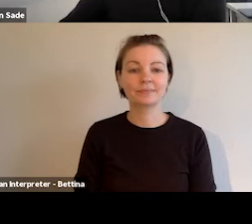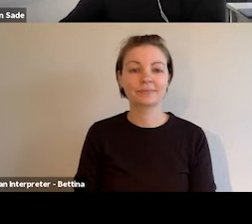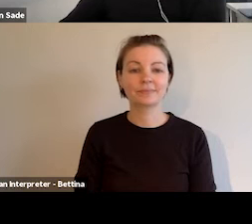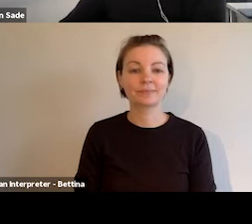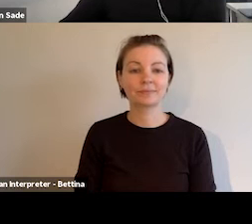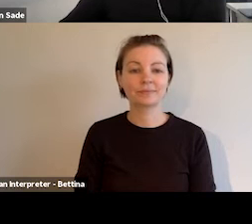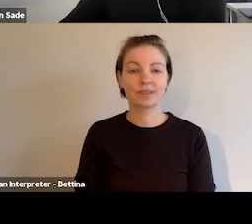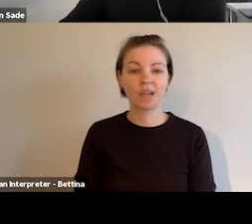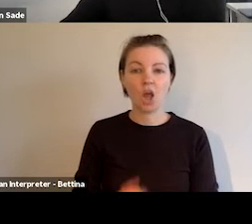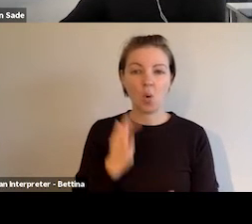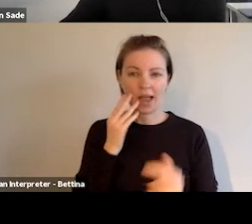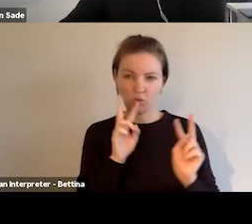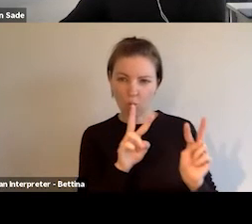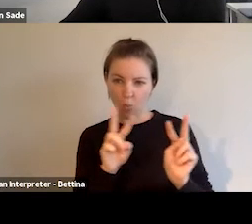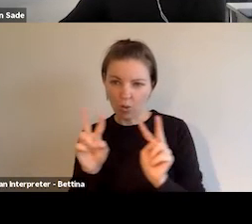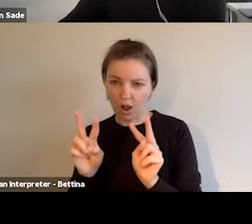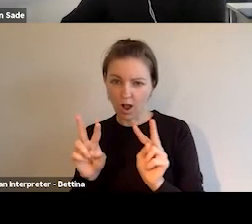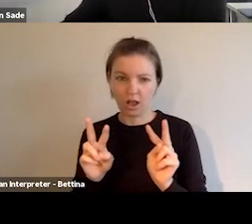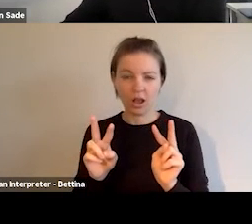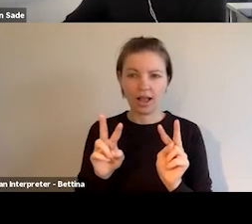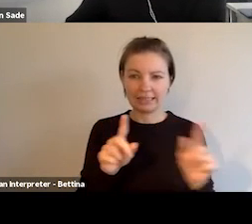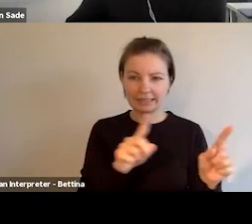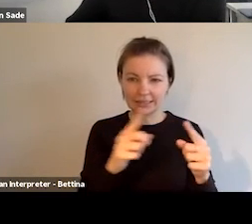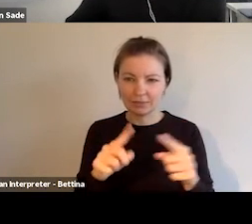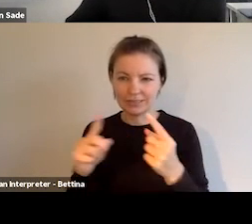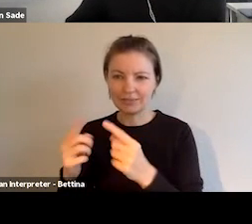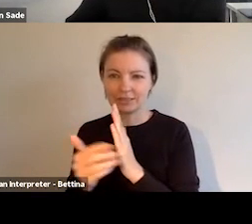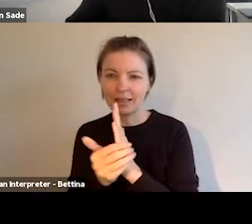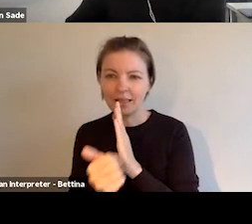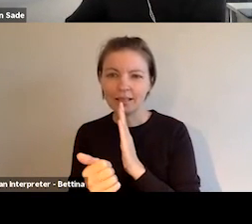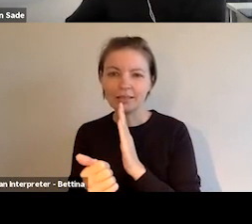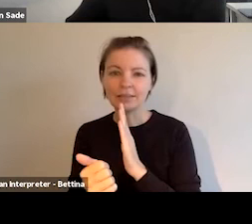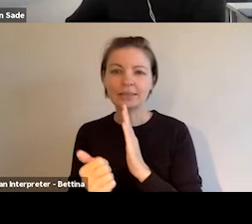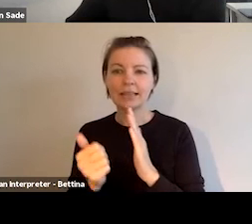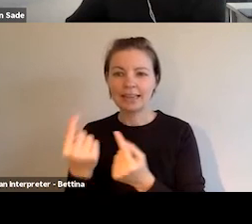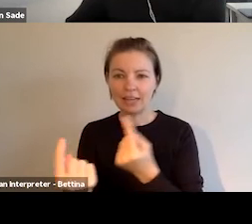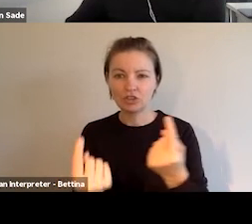the distribution of disciplinary skills within each of those projects .